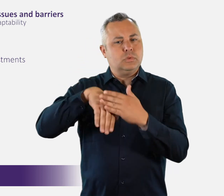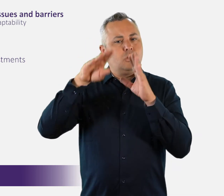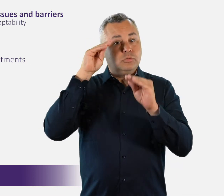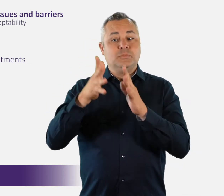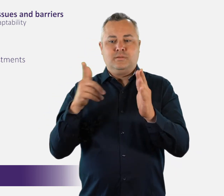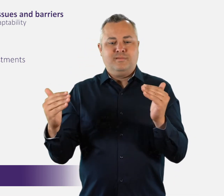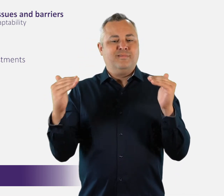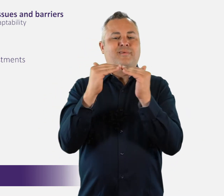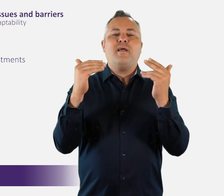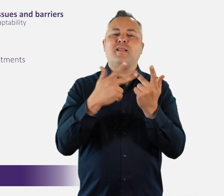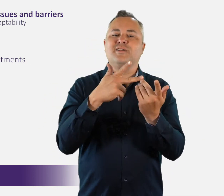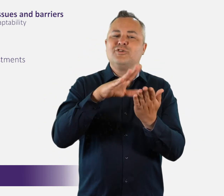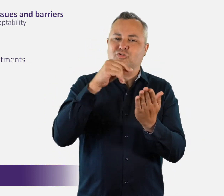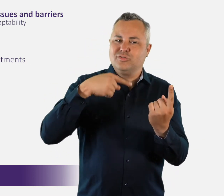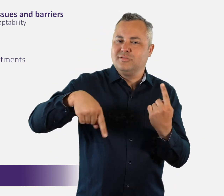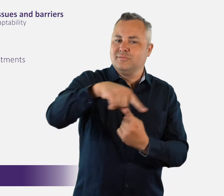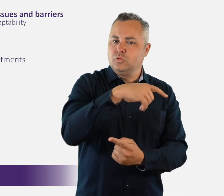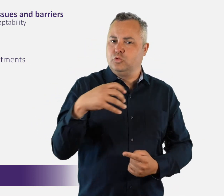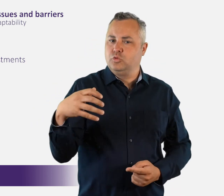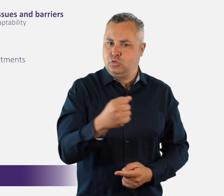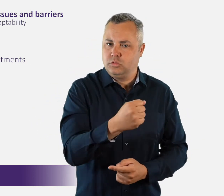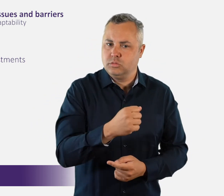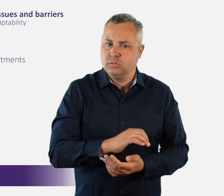to participate in education on the same basis as other students.